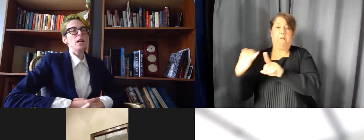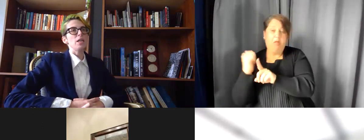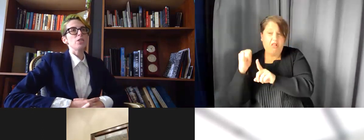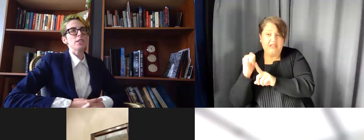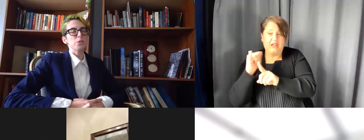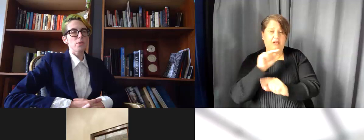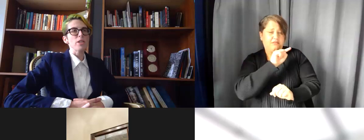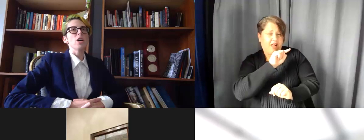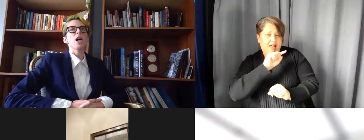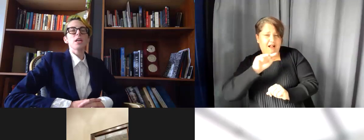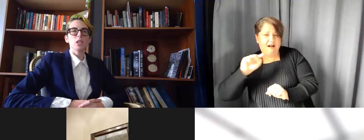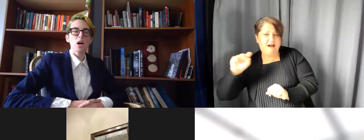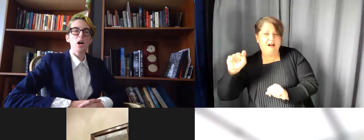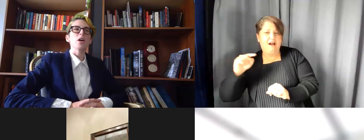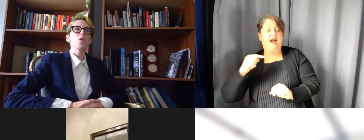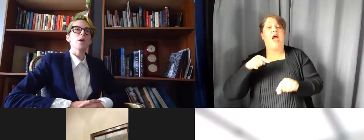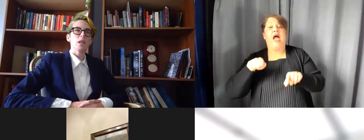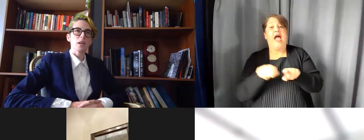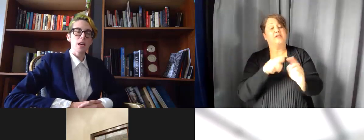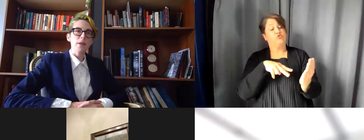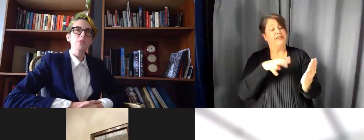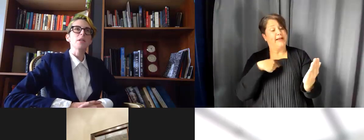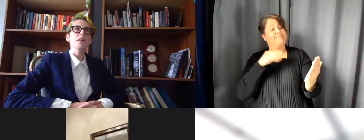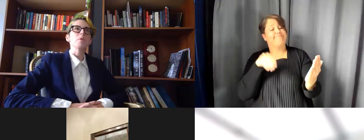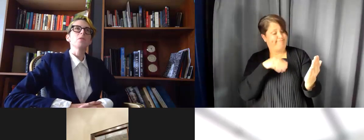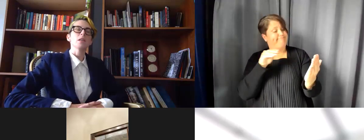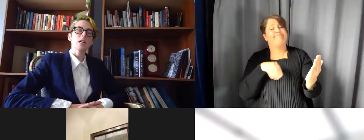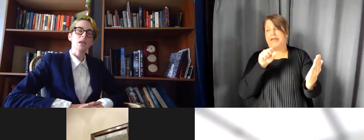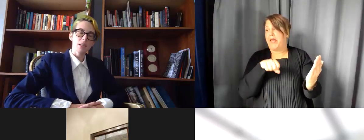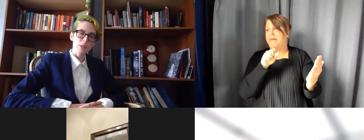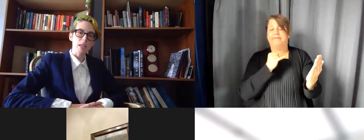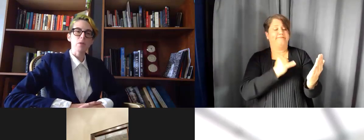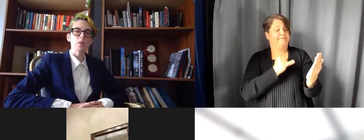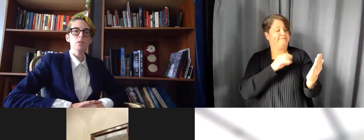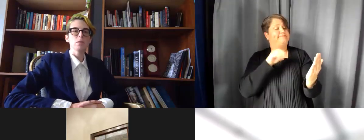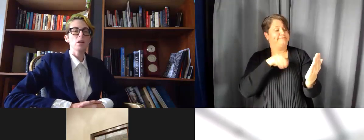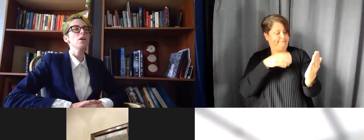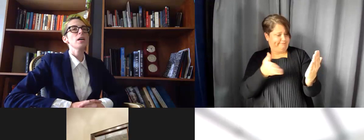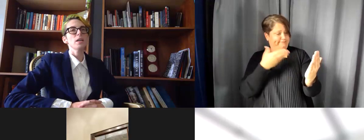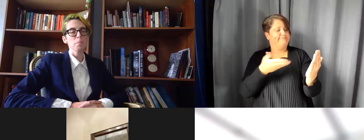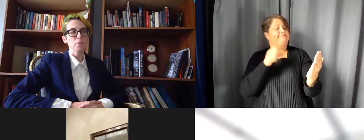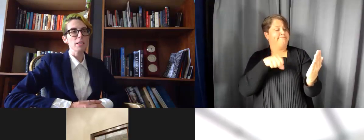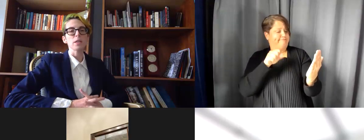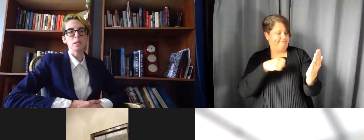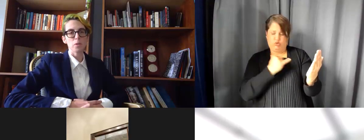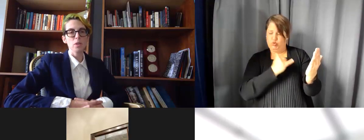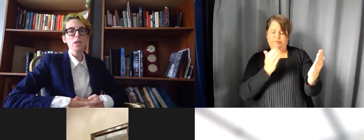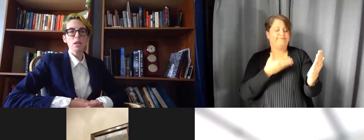Farrah Garland: and just sort of like nodding along and going like, yeah, that's relatable. Yeah, that's relatable. Oh, yeah, yeah, that's relatable.